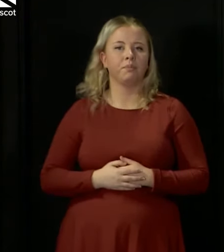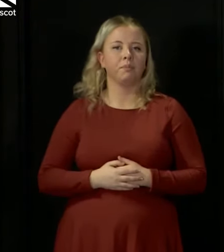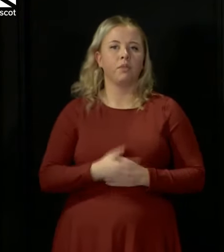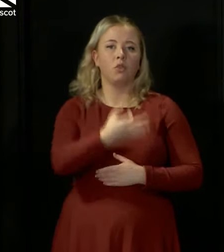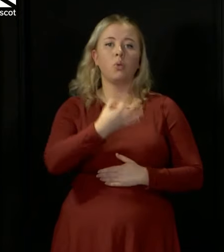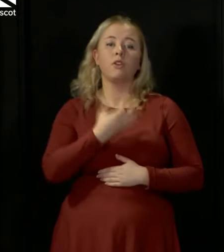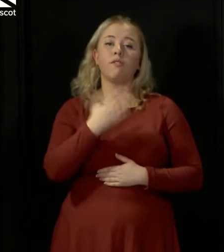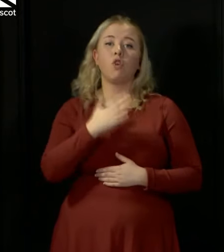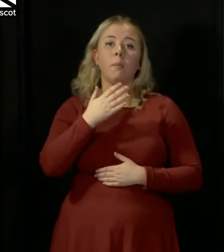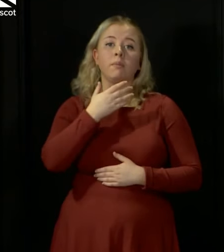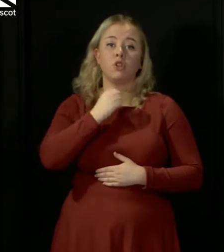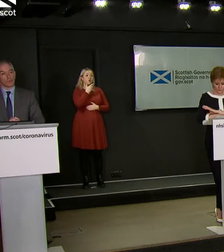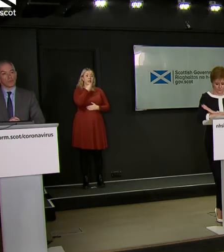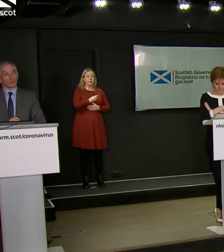Scott Macnab from the Scotsman.